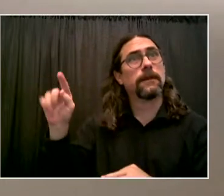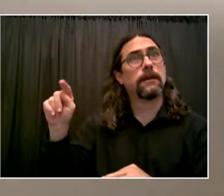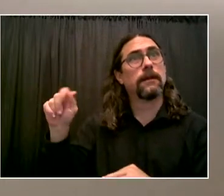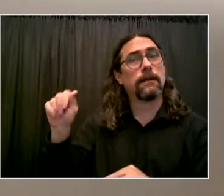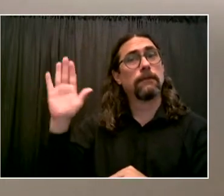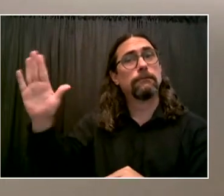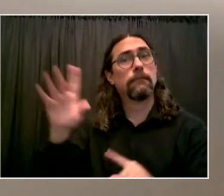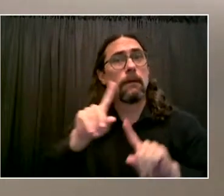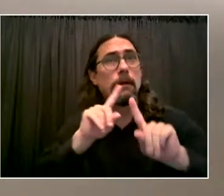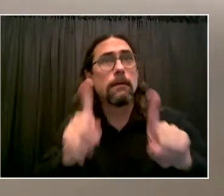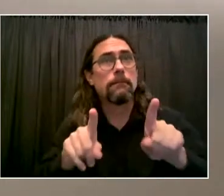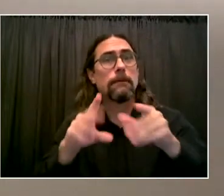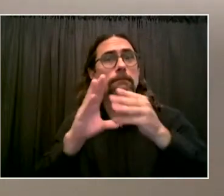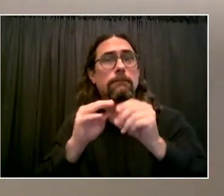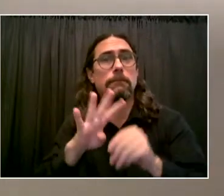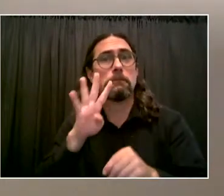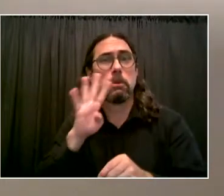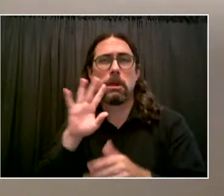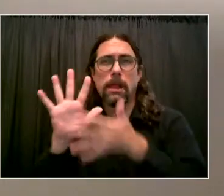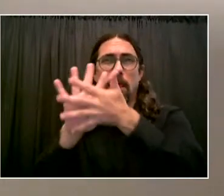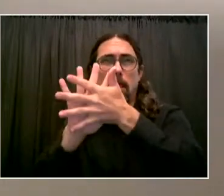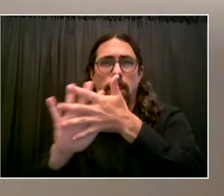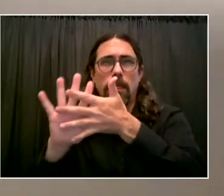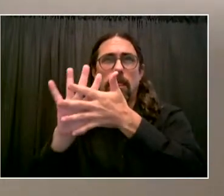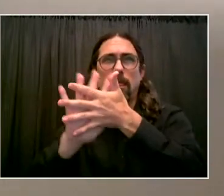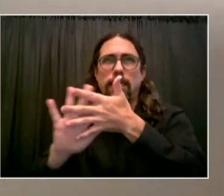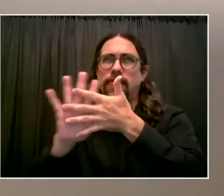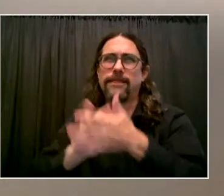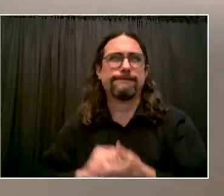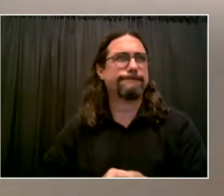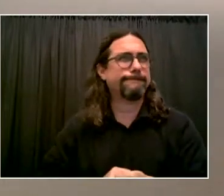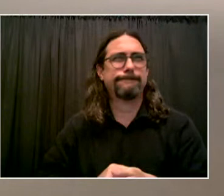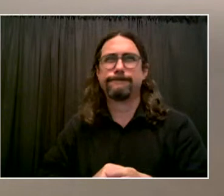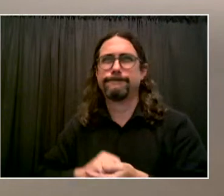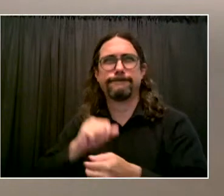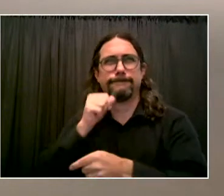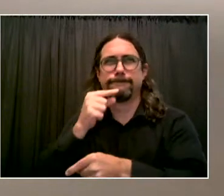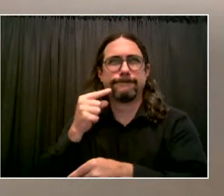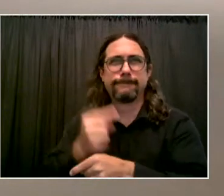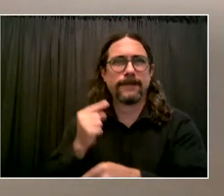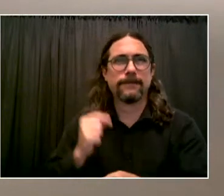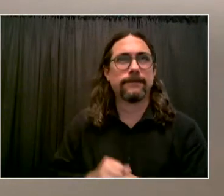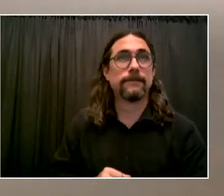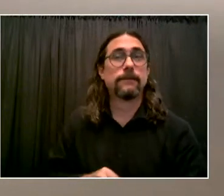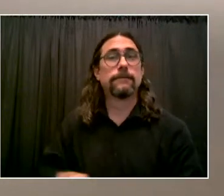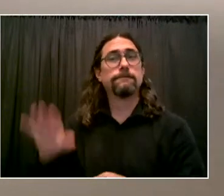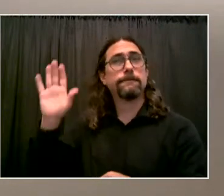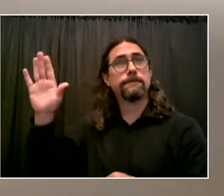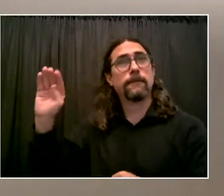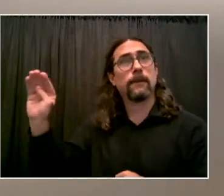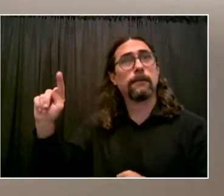HIS WORDS HAVE BEEN MISCONSTRUED AND TAKEN OUT OF CONTEXT. IN PARTICULAR ONE OF THE THINGS TO KEEP IN MIND WITH REGARDS TO